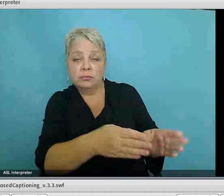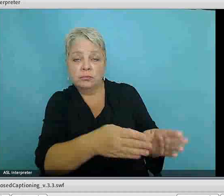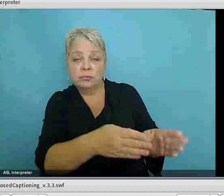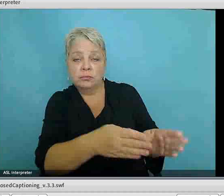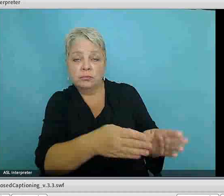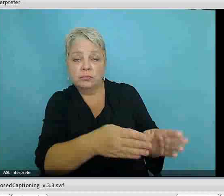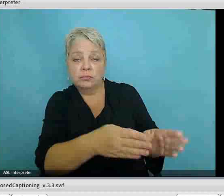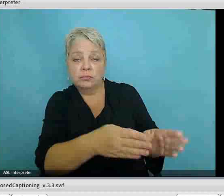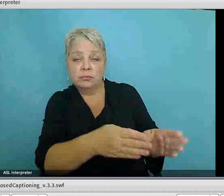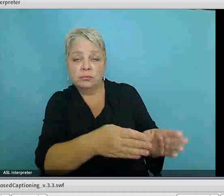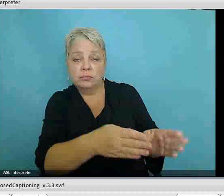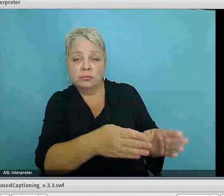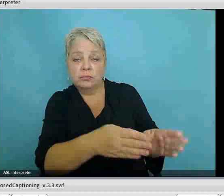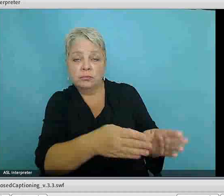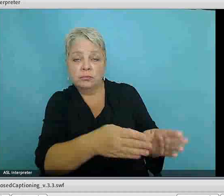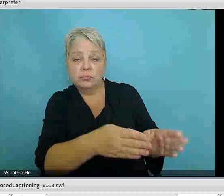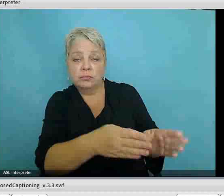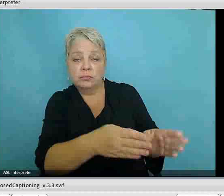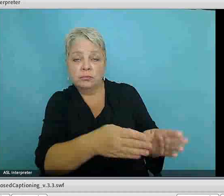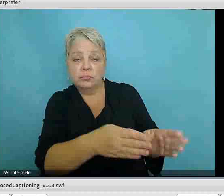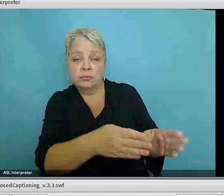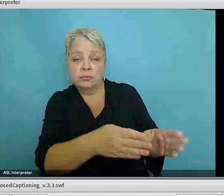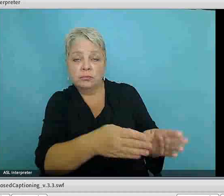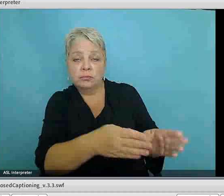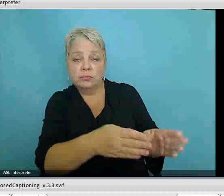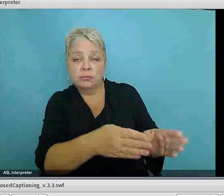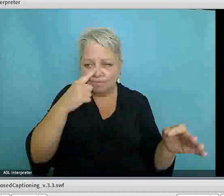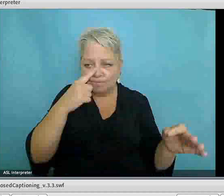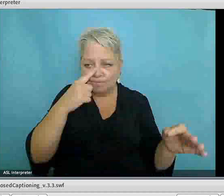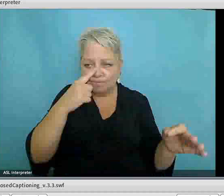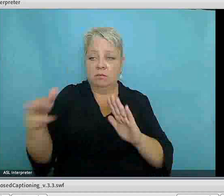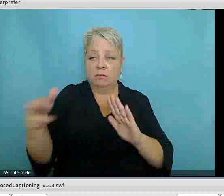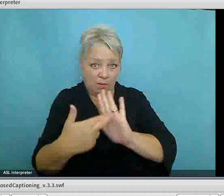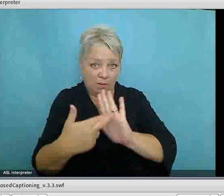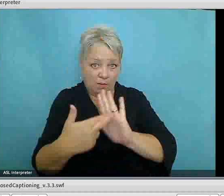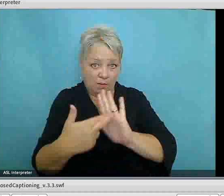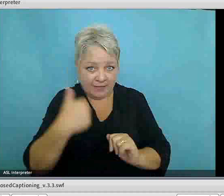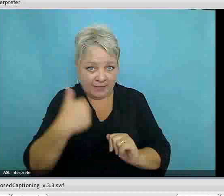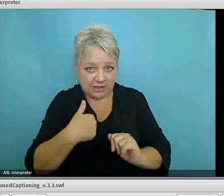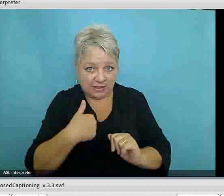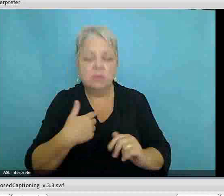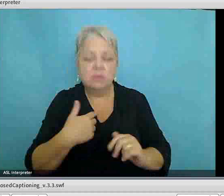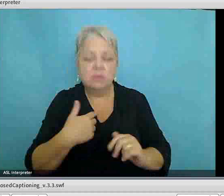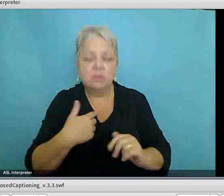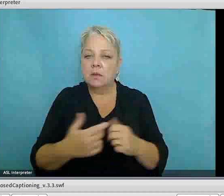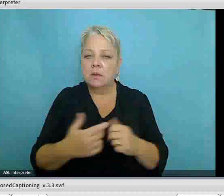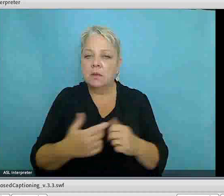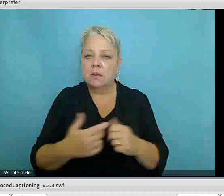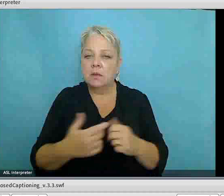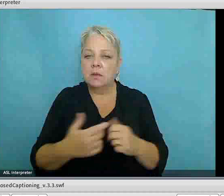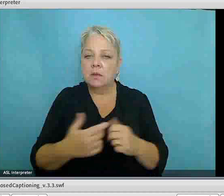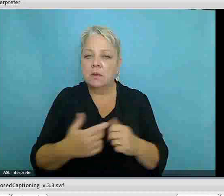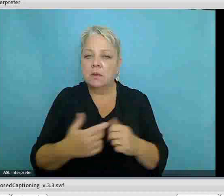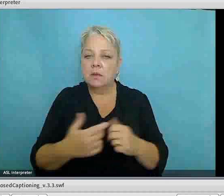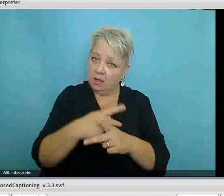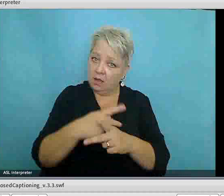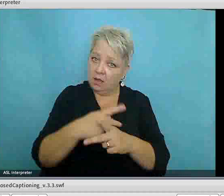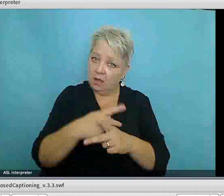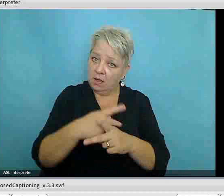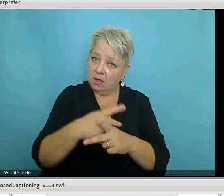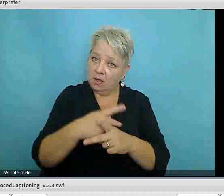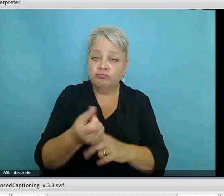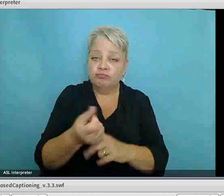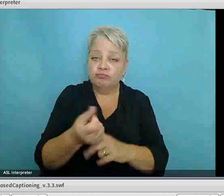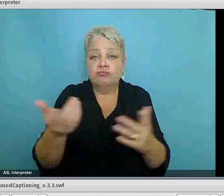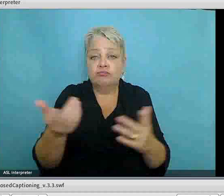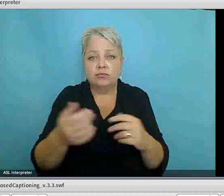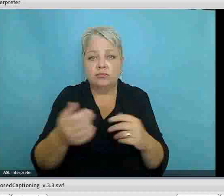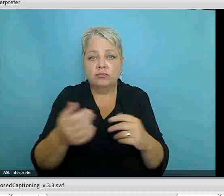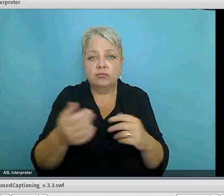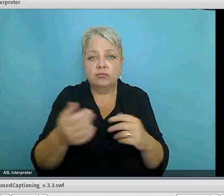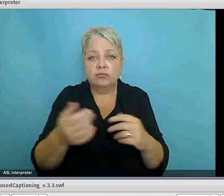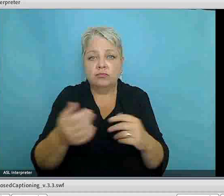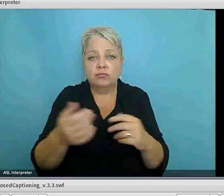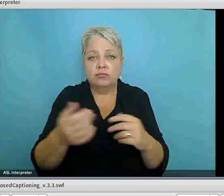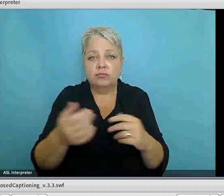Again, in those cases, if we have the applicable privacy documentation, we will share information